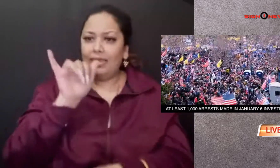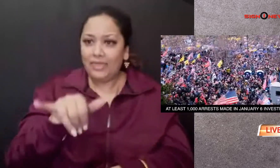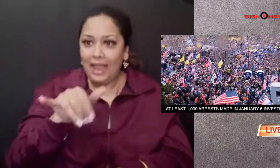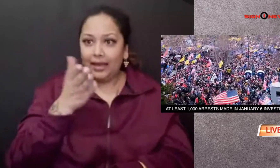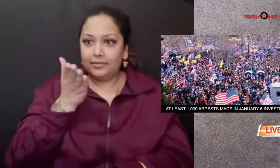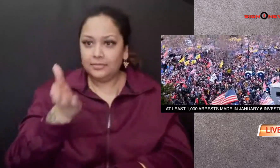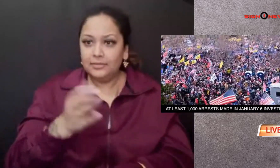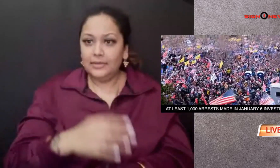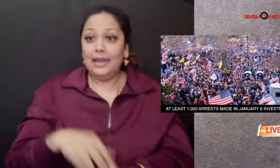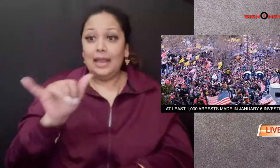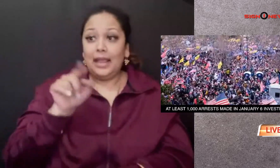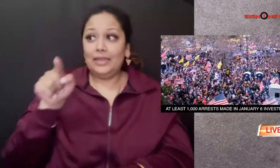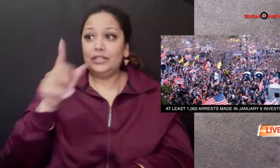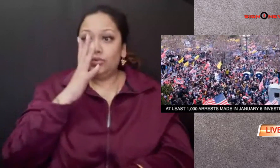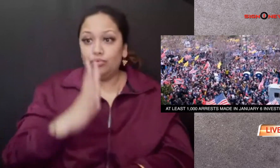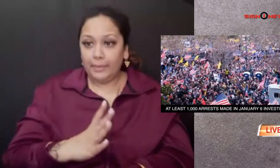the attack like this woman.